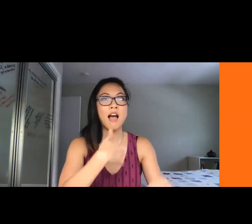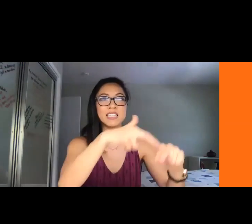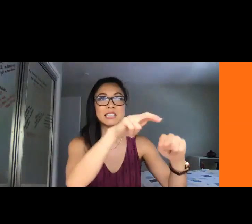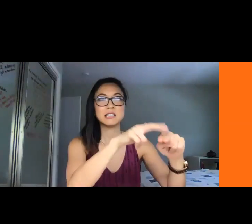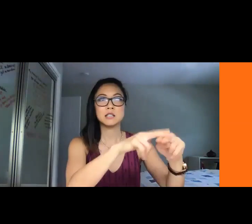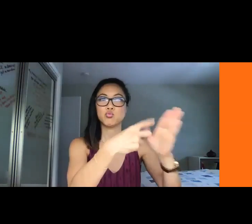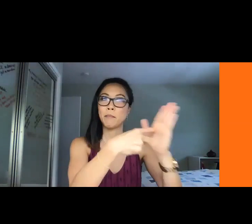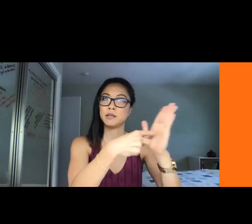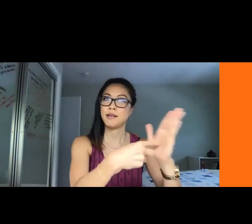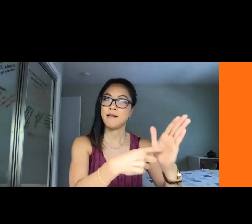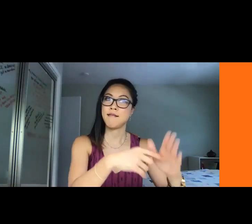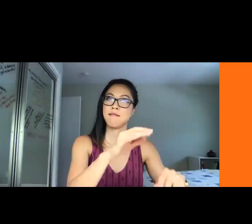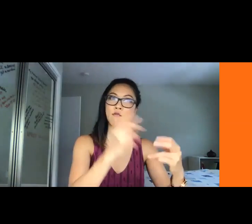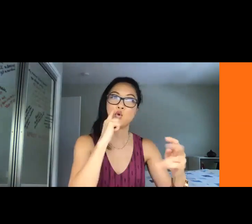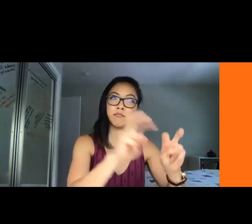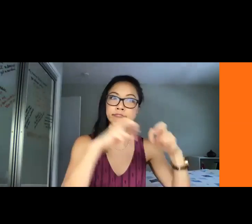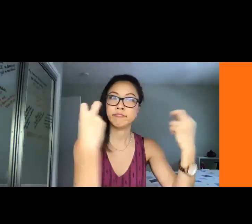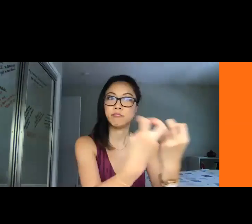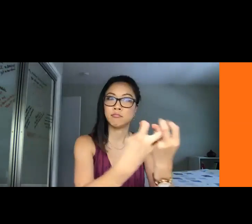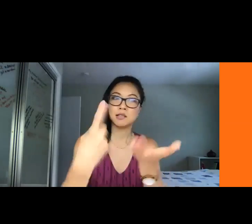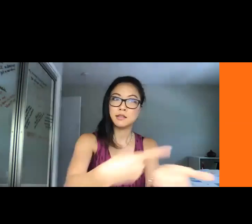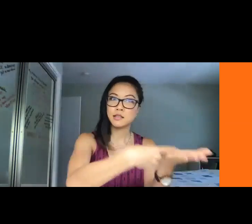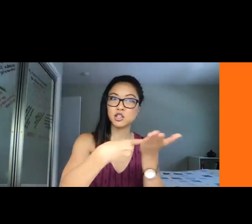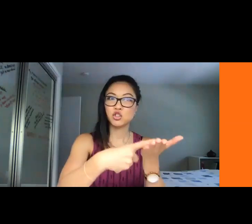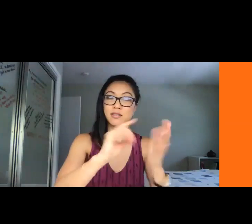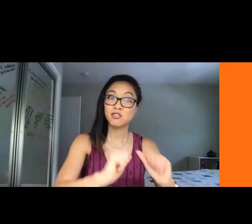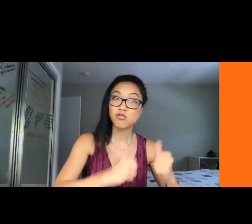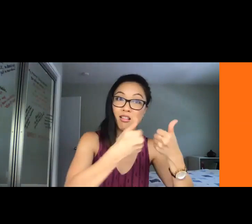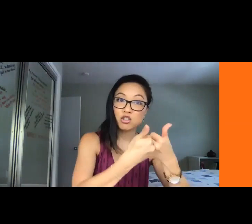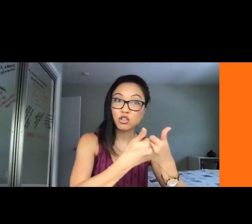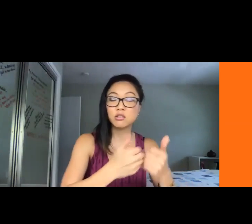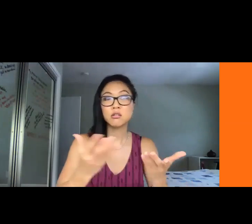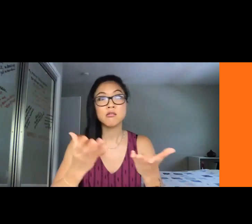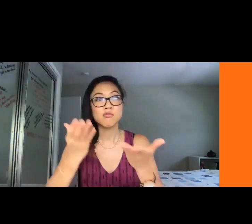with art workers to discuss challenges, offer considerations and envision our way forward as a field.